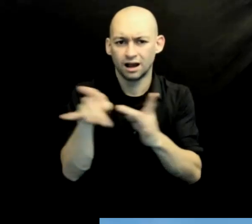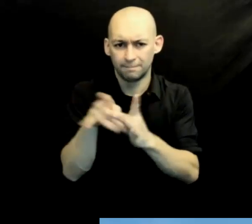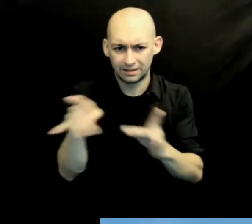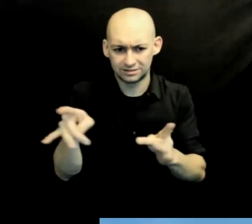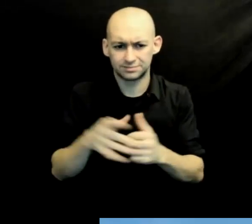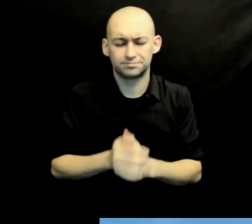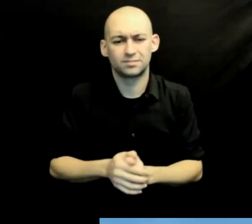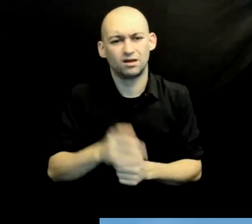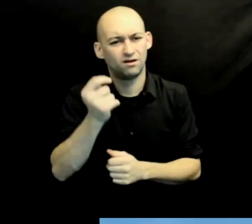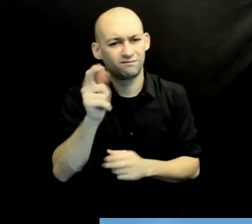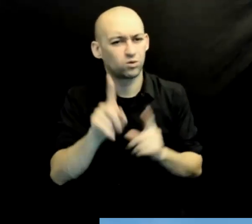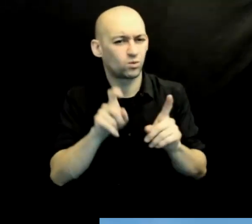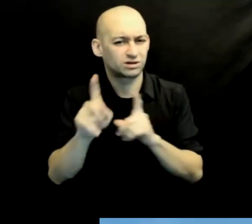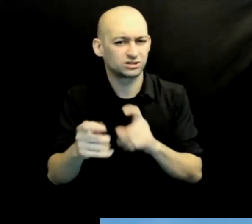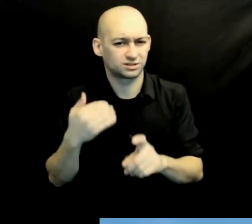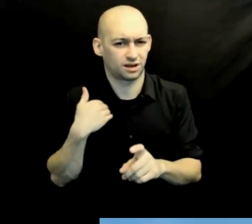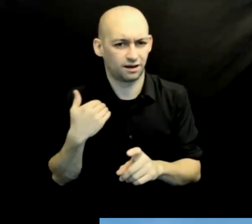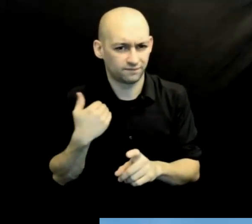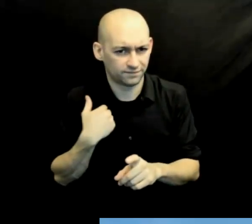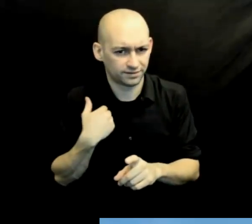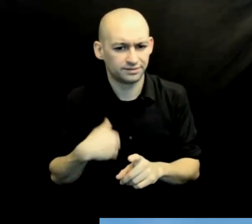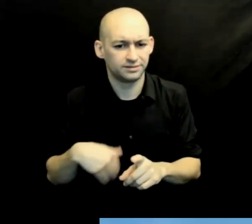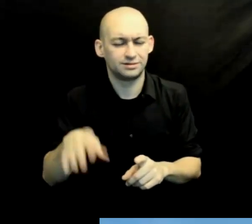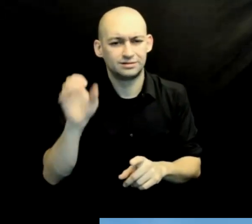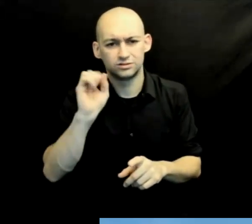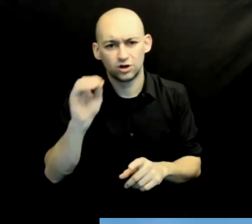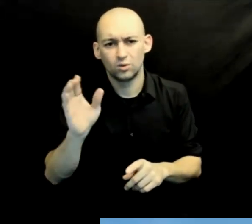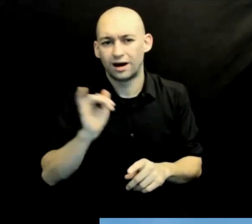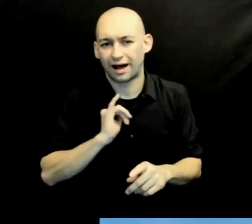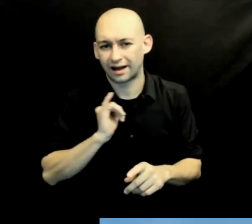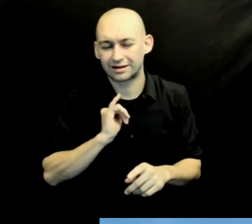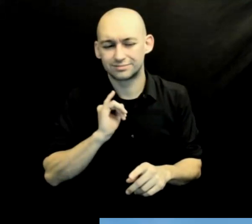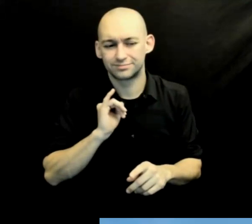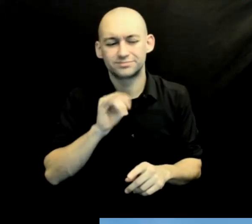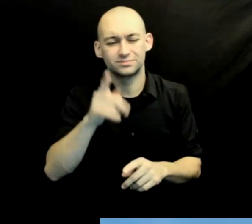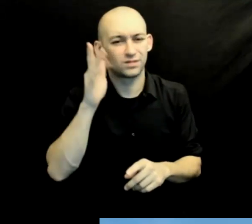couple of the questions that I have. So I, as you guys already know, I’m Rebecca Kauma County